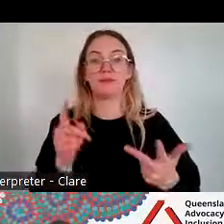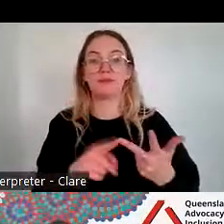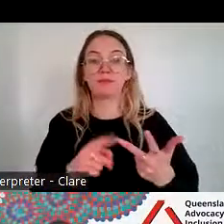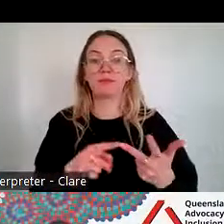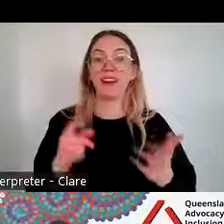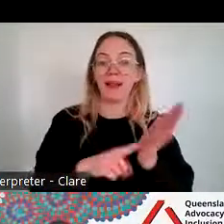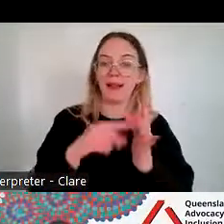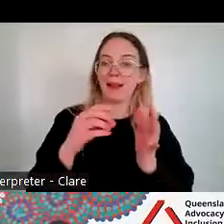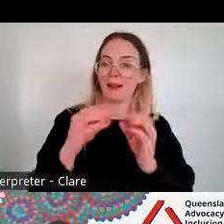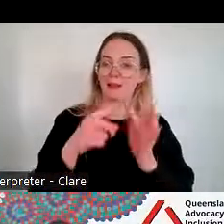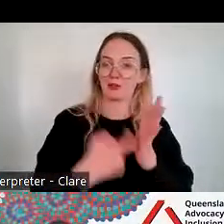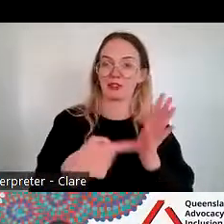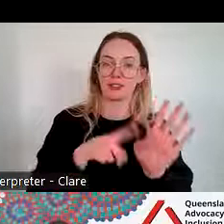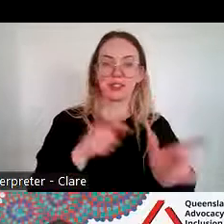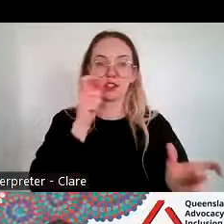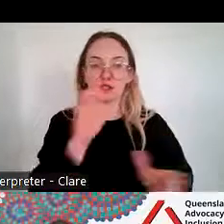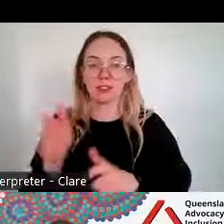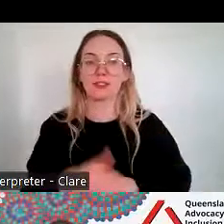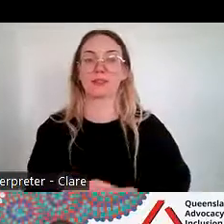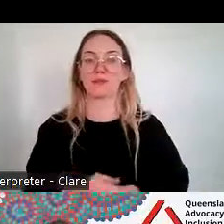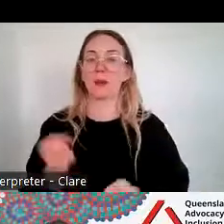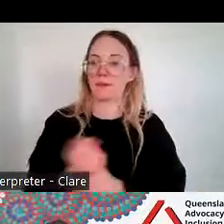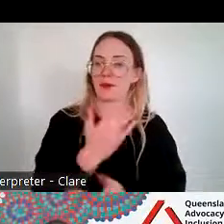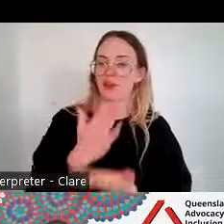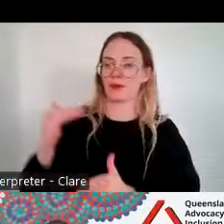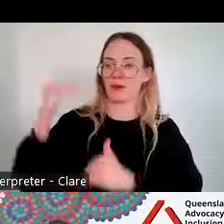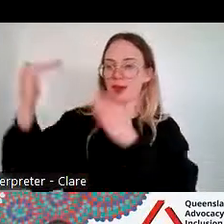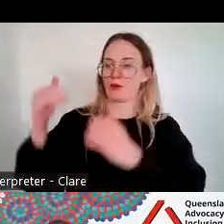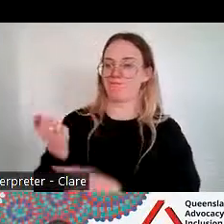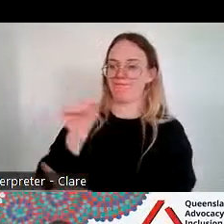exercising a power under the Act in relation to an adult, doing so in a way that promotes